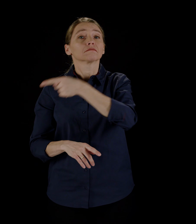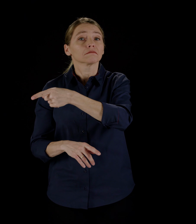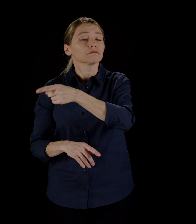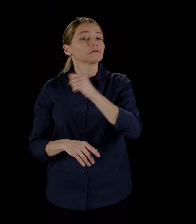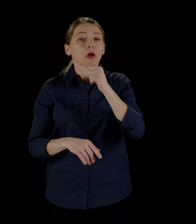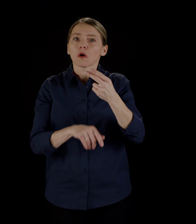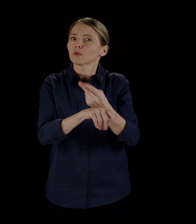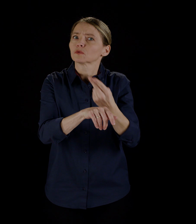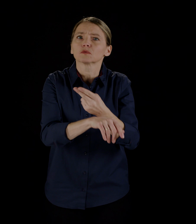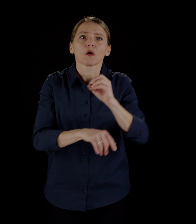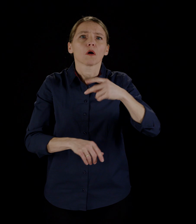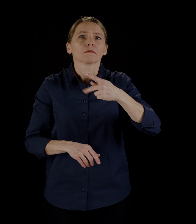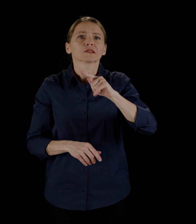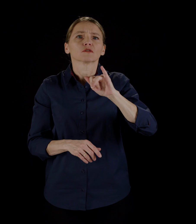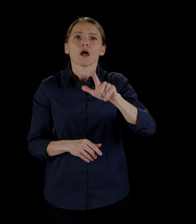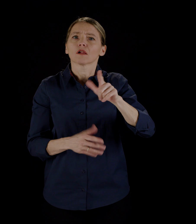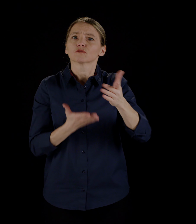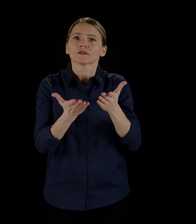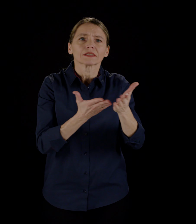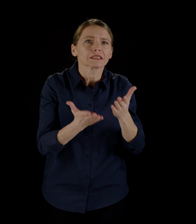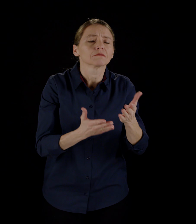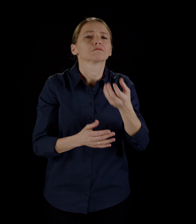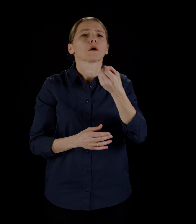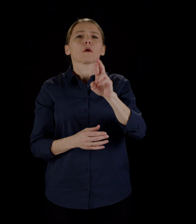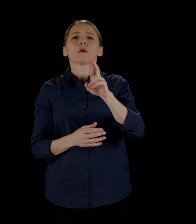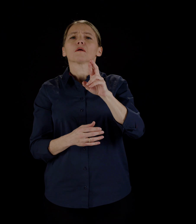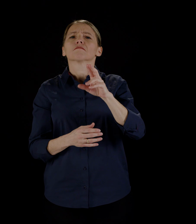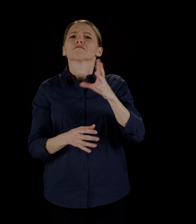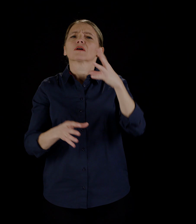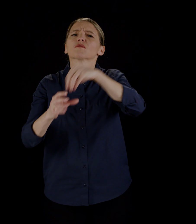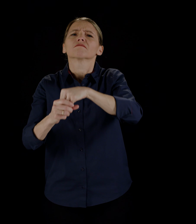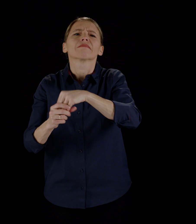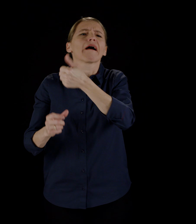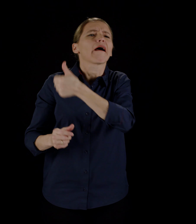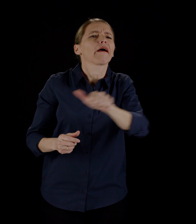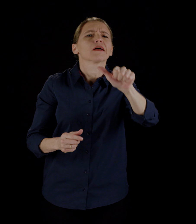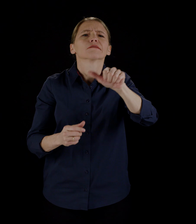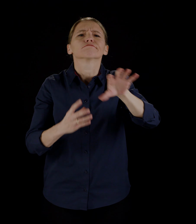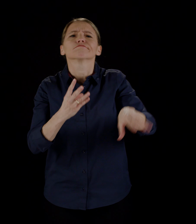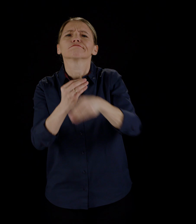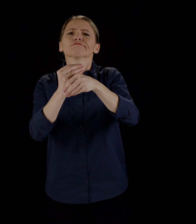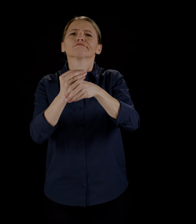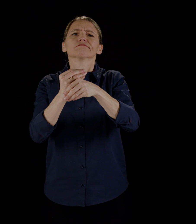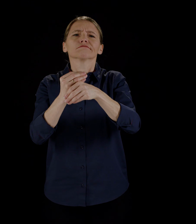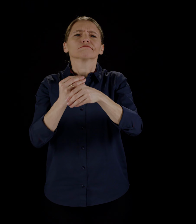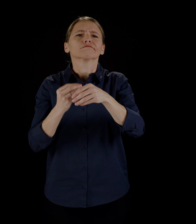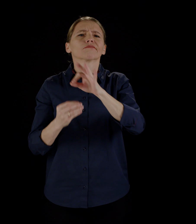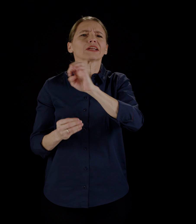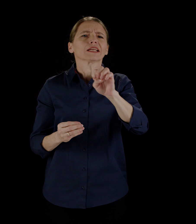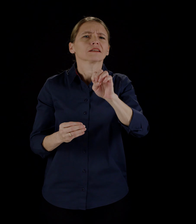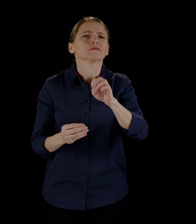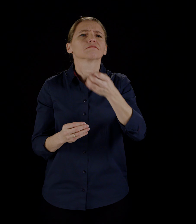fees or overage charges. This charge may be subject to taxes as set out in the agreement.